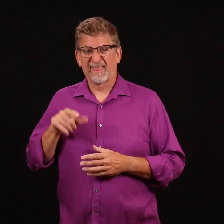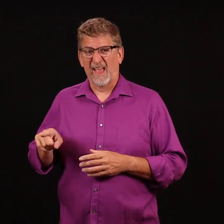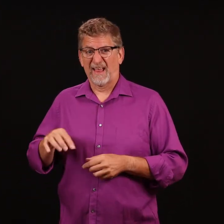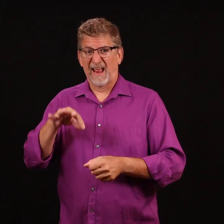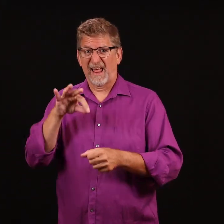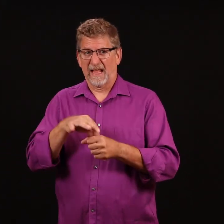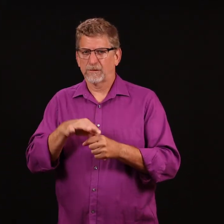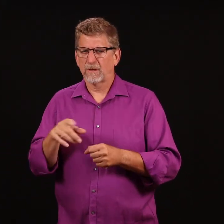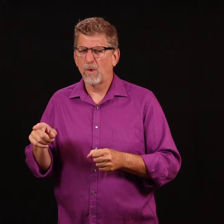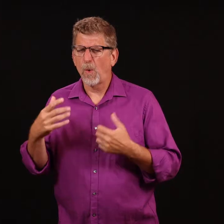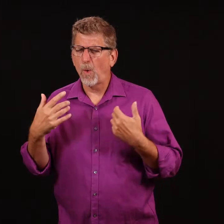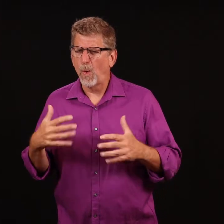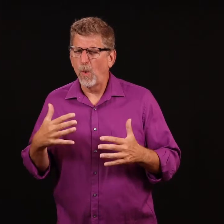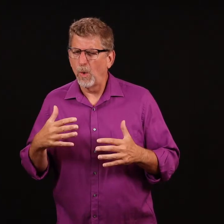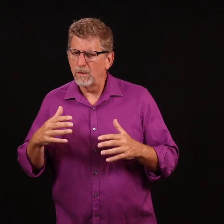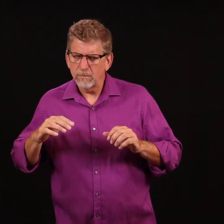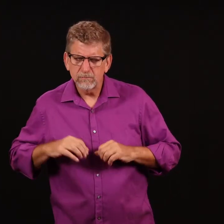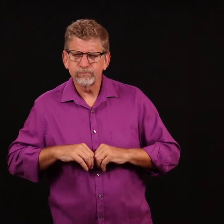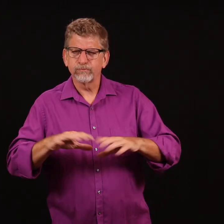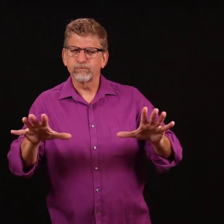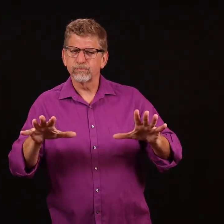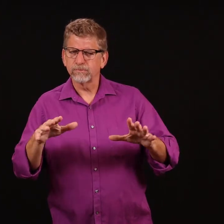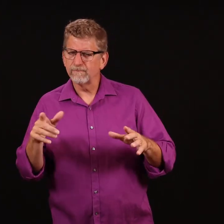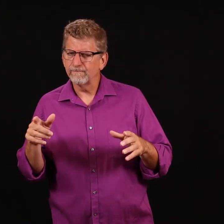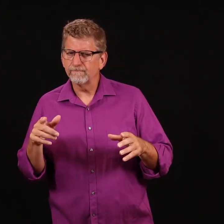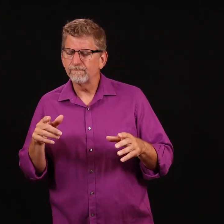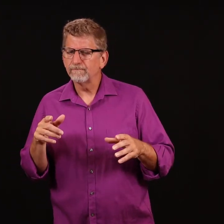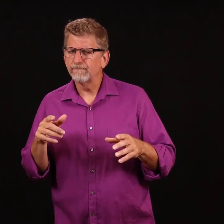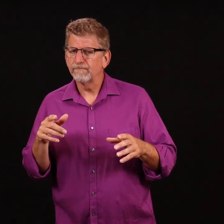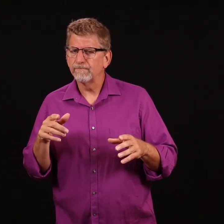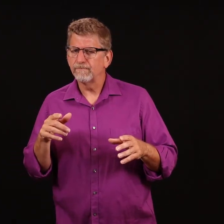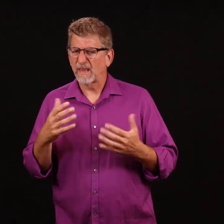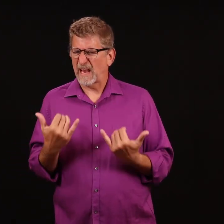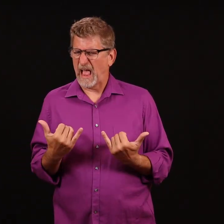That is a lot of ballots to be sent out, wow.